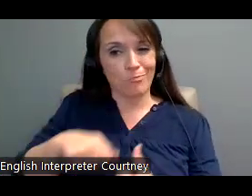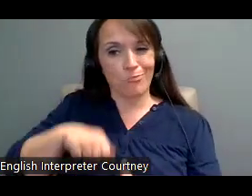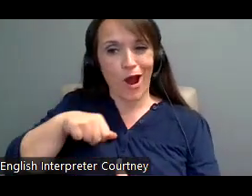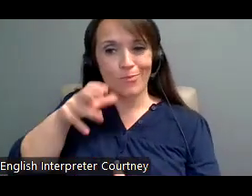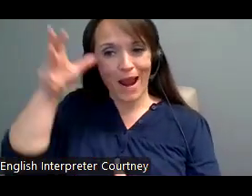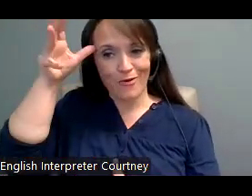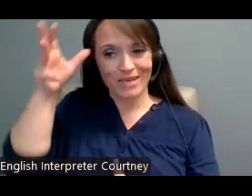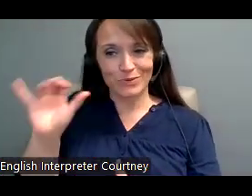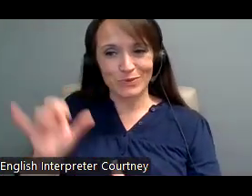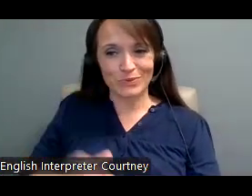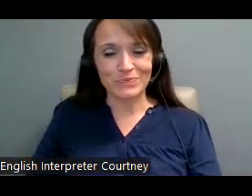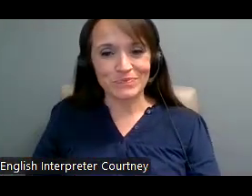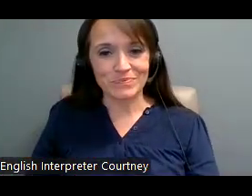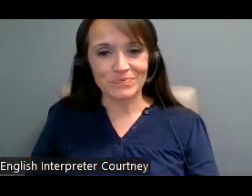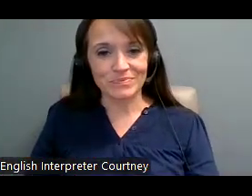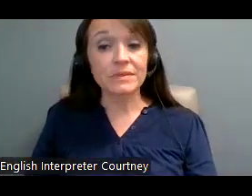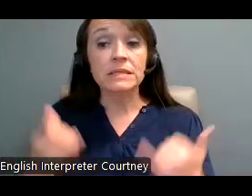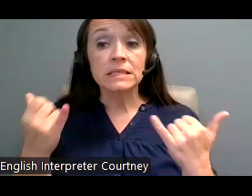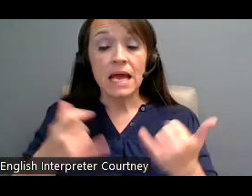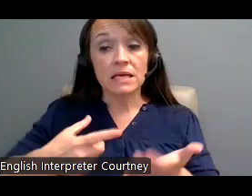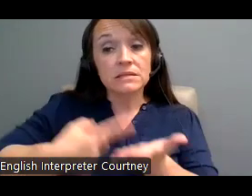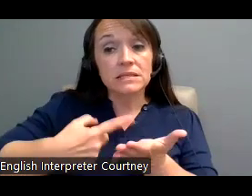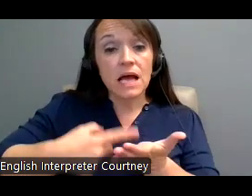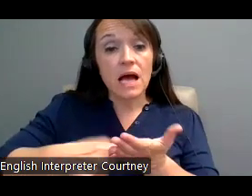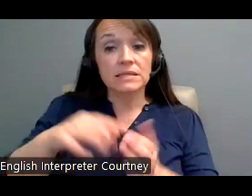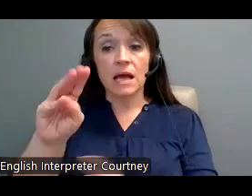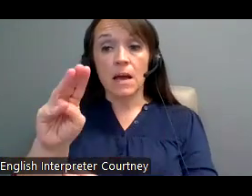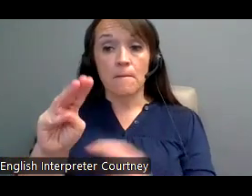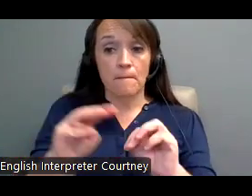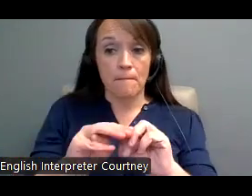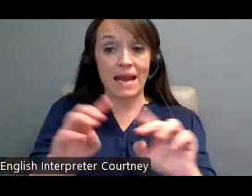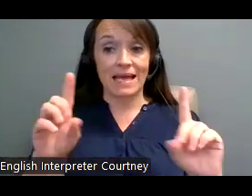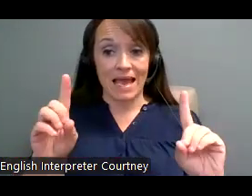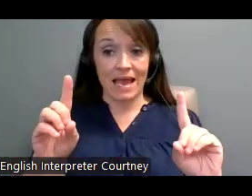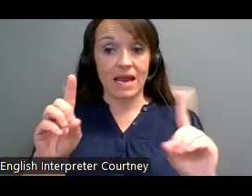Medicaid waivers and waiver case management. I